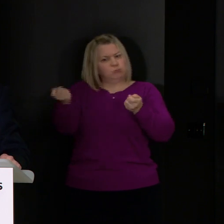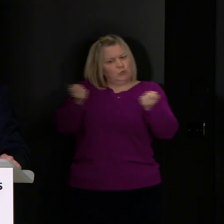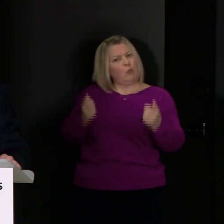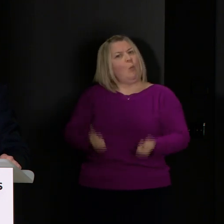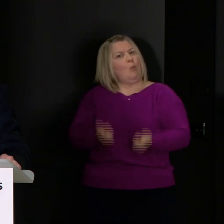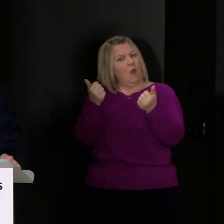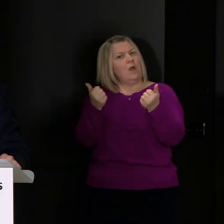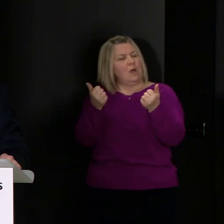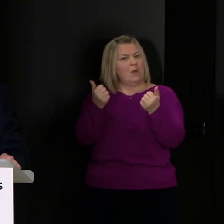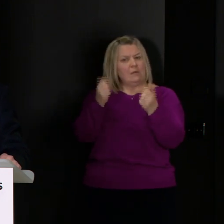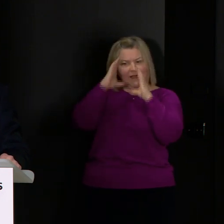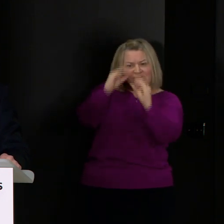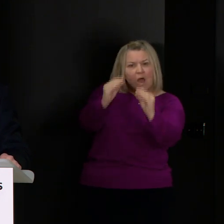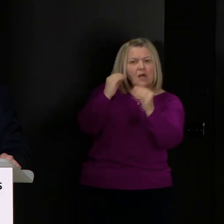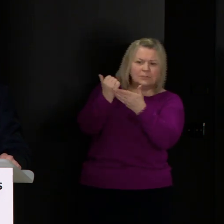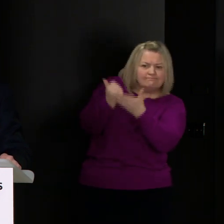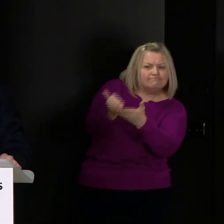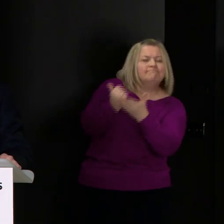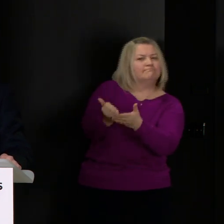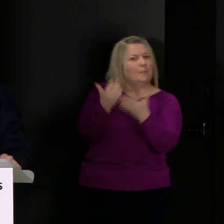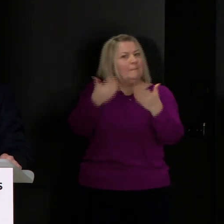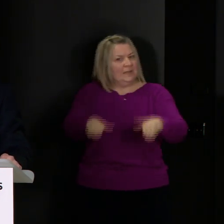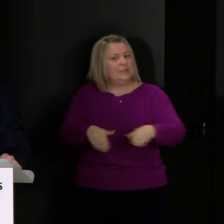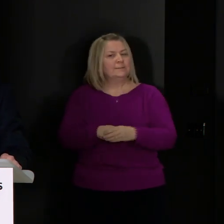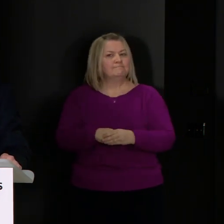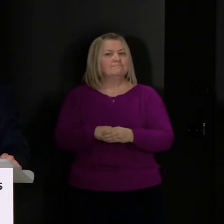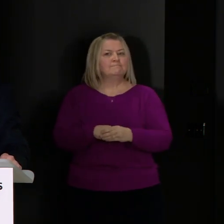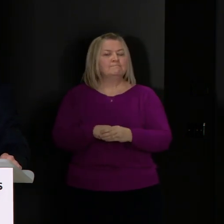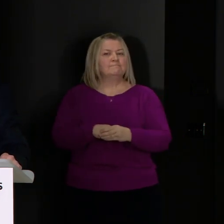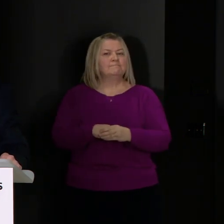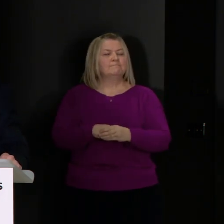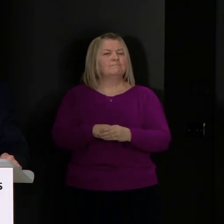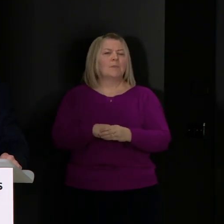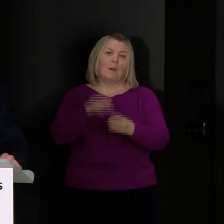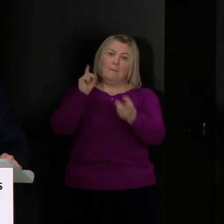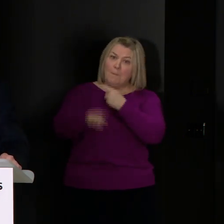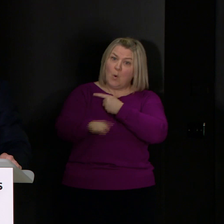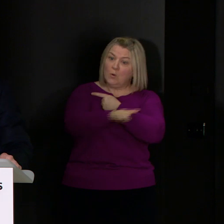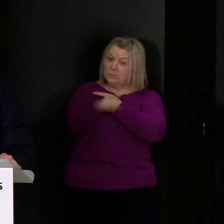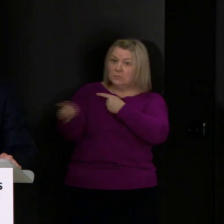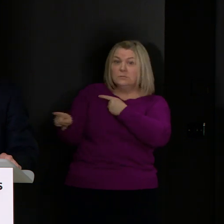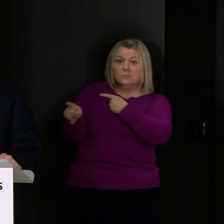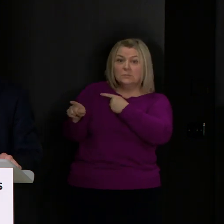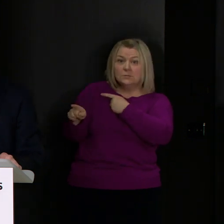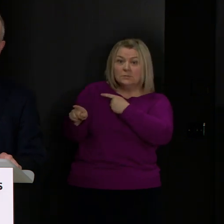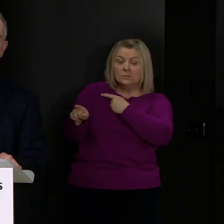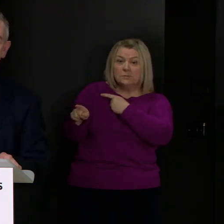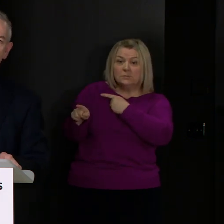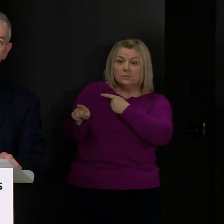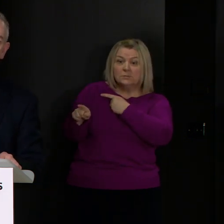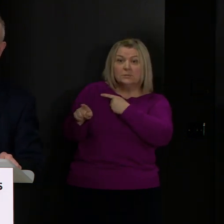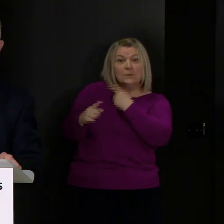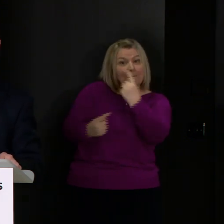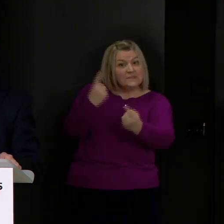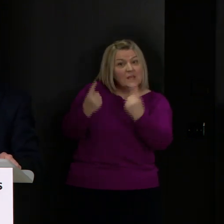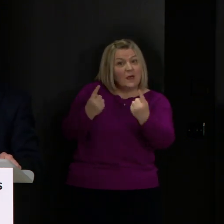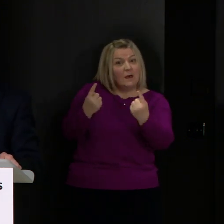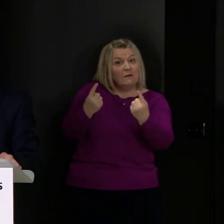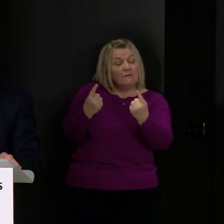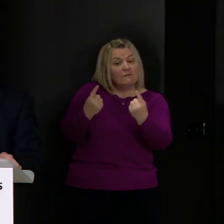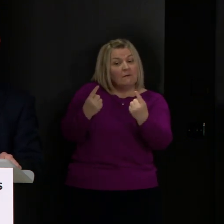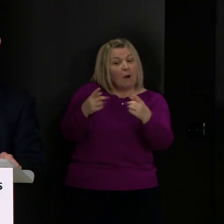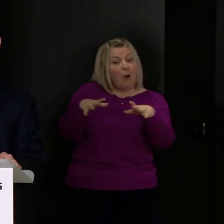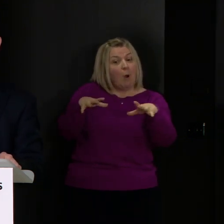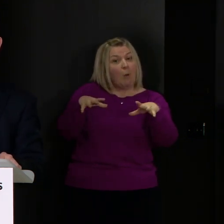The majority of people who developed COVID-19 will have mild symptoms. Again